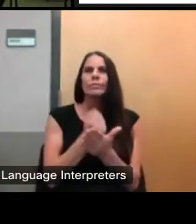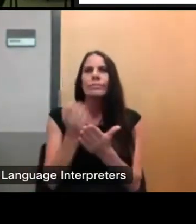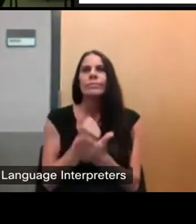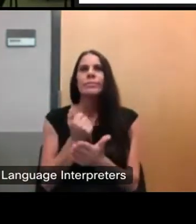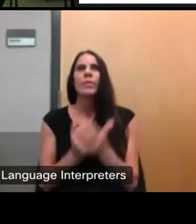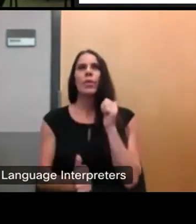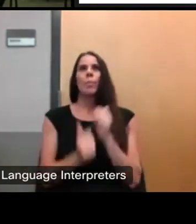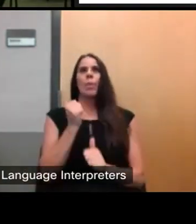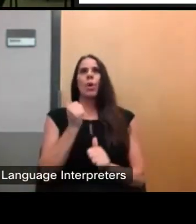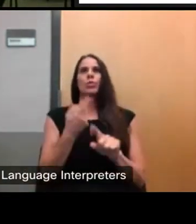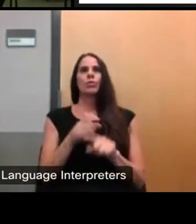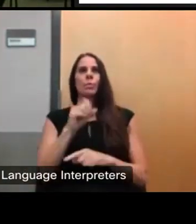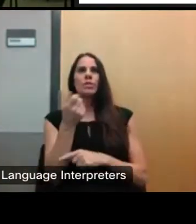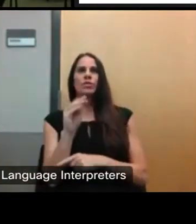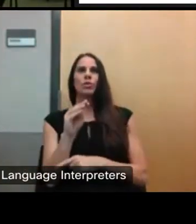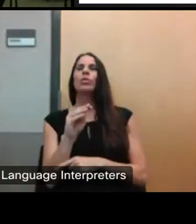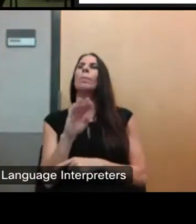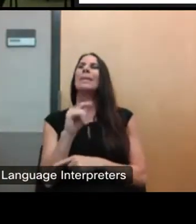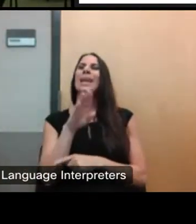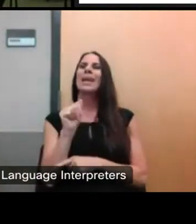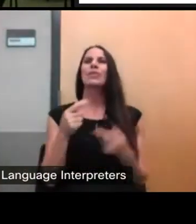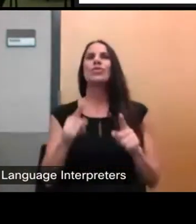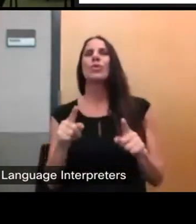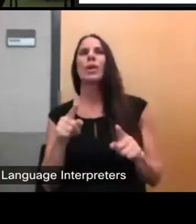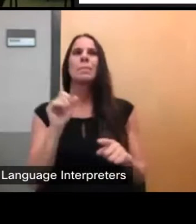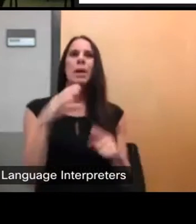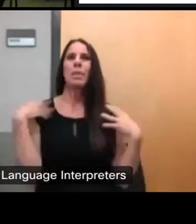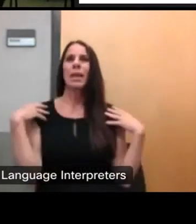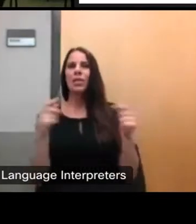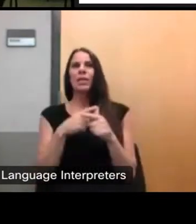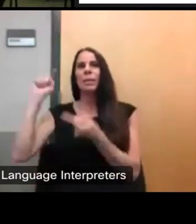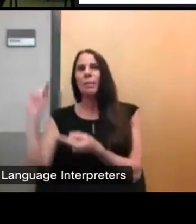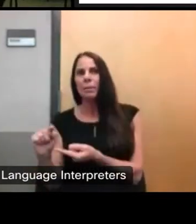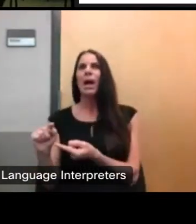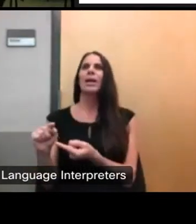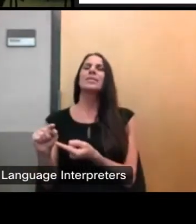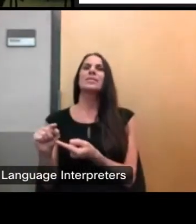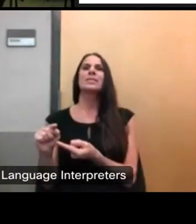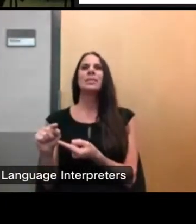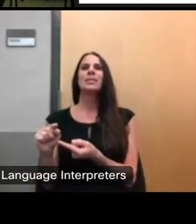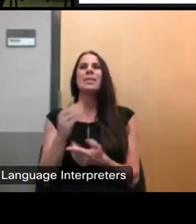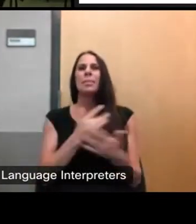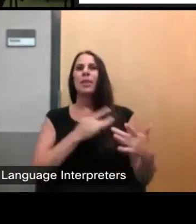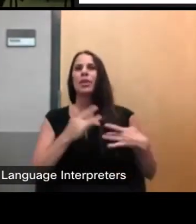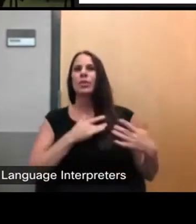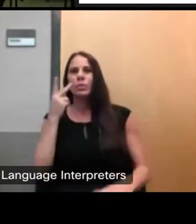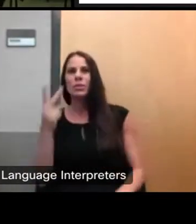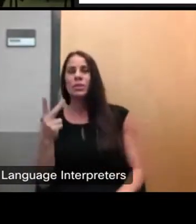to public health, and maybe minimize some of the concerns or downsides that we all saw.